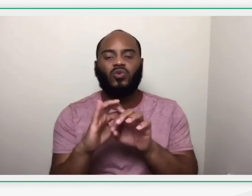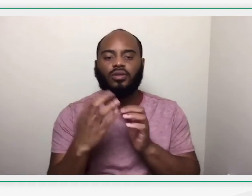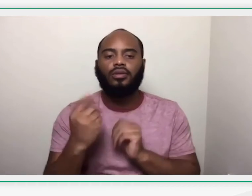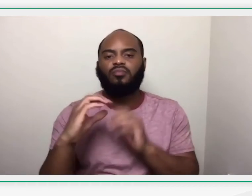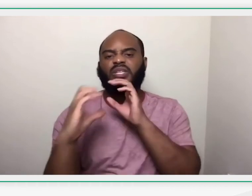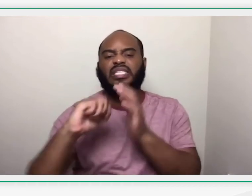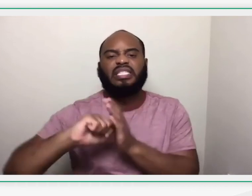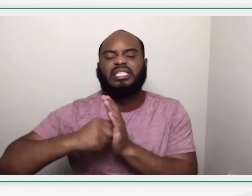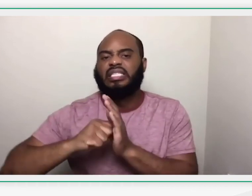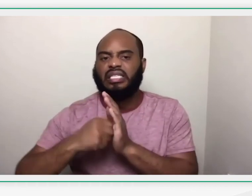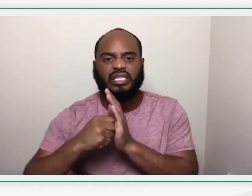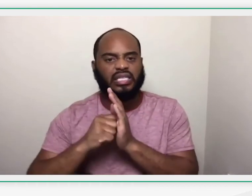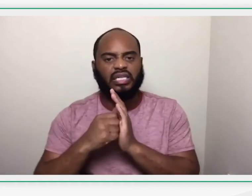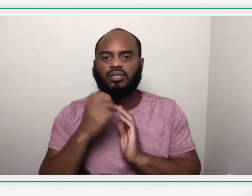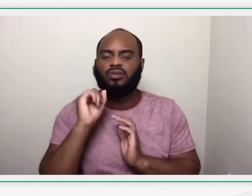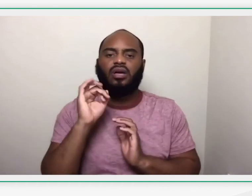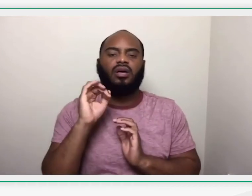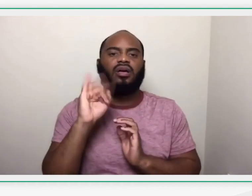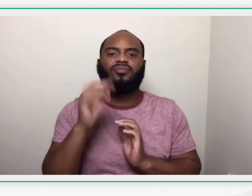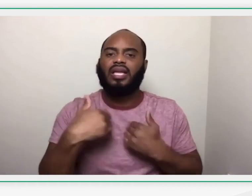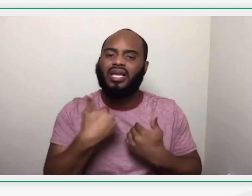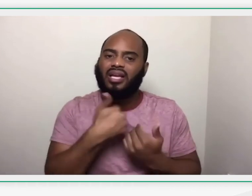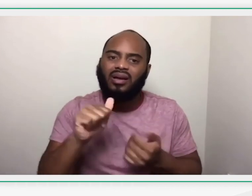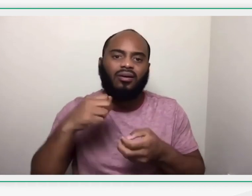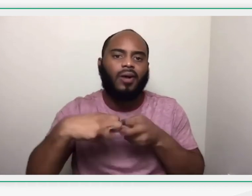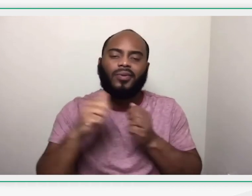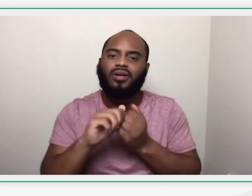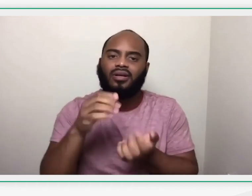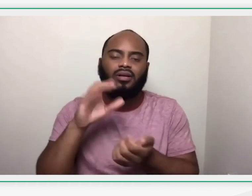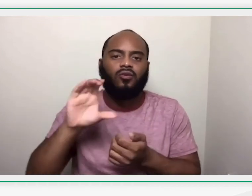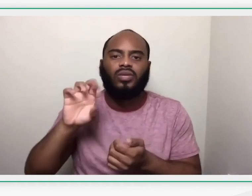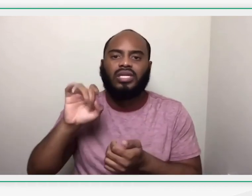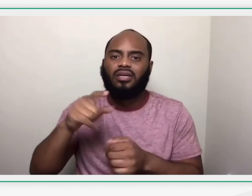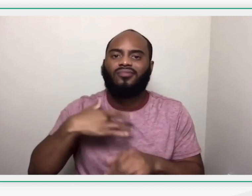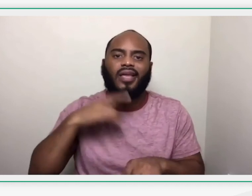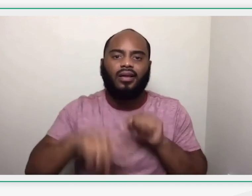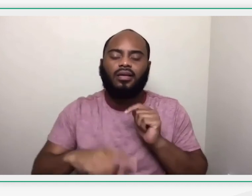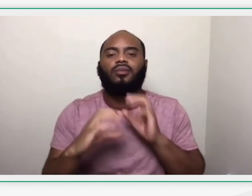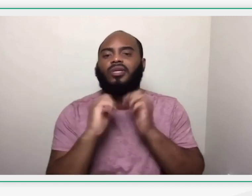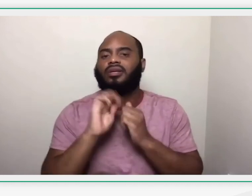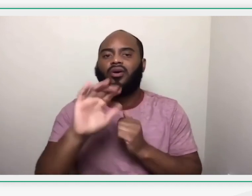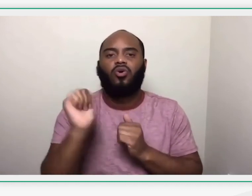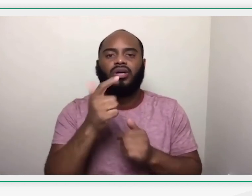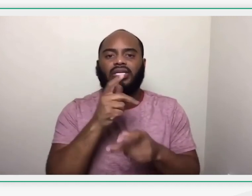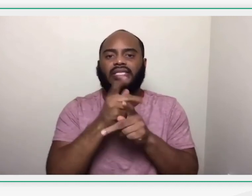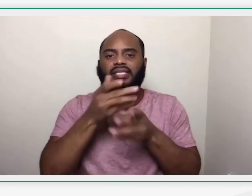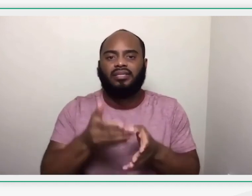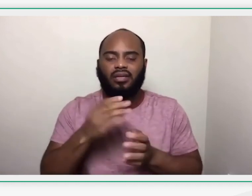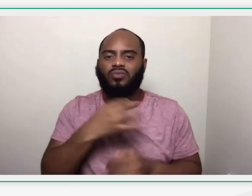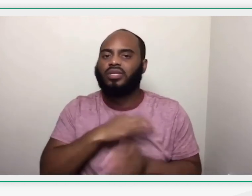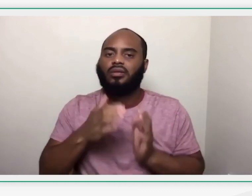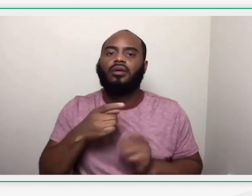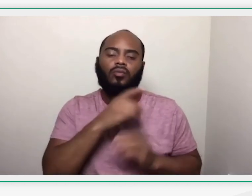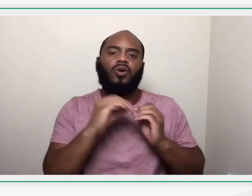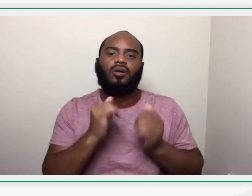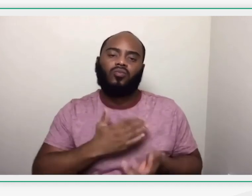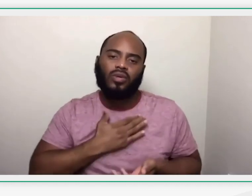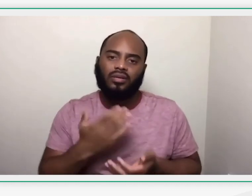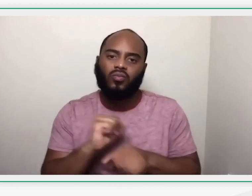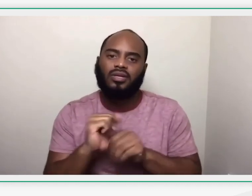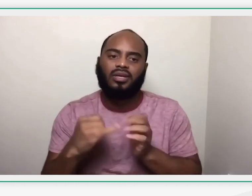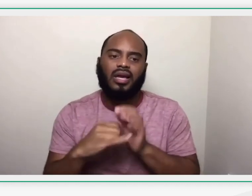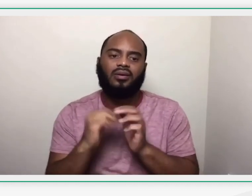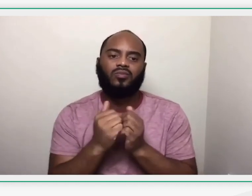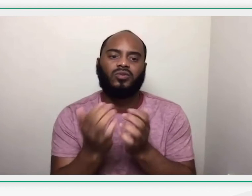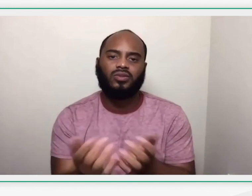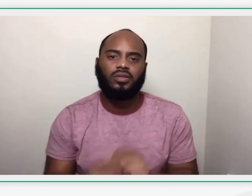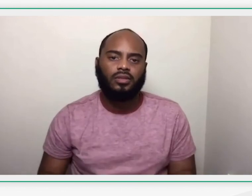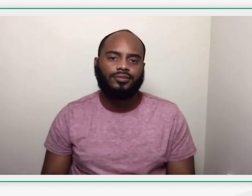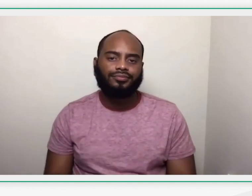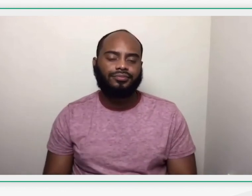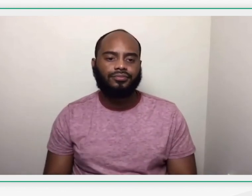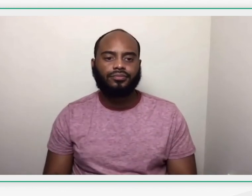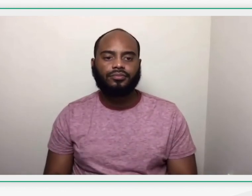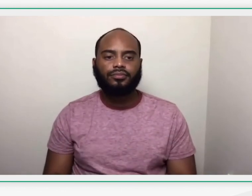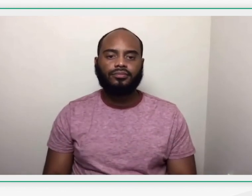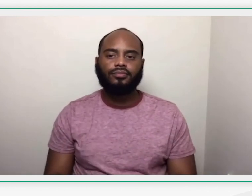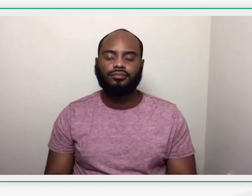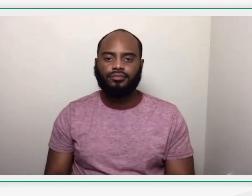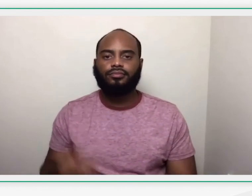Communication is key. If there are any problems with your creditors, you need to communicate with them. Creditors and lenders, they'd be more than happy to work out an agreement with you.